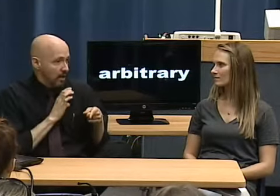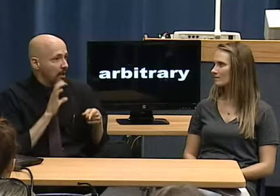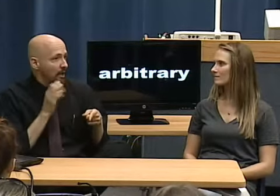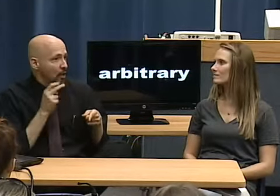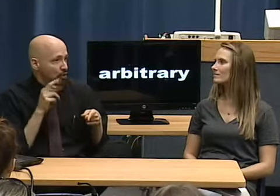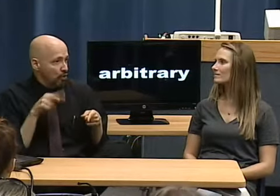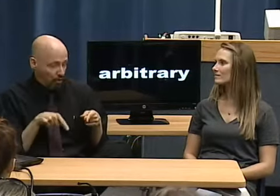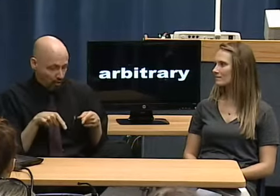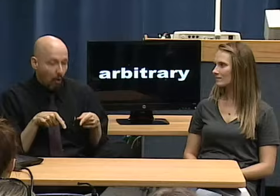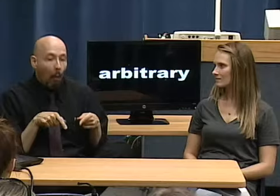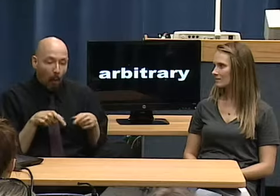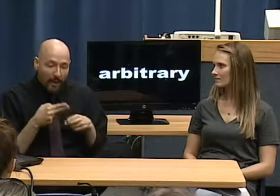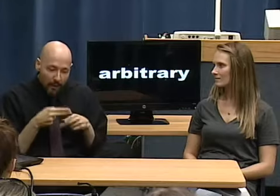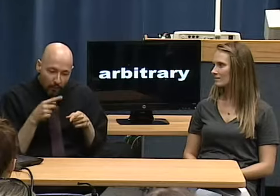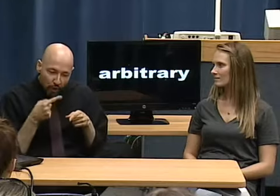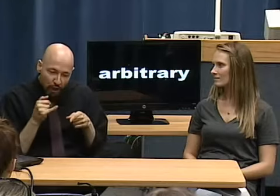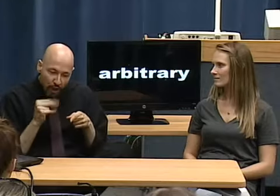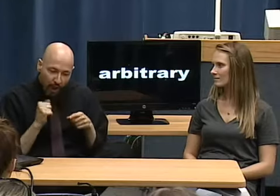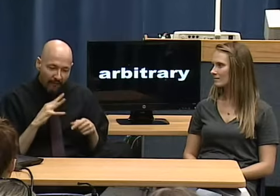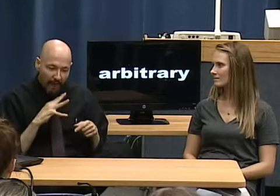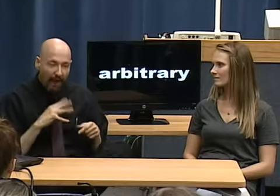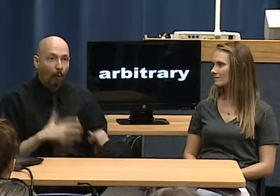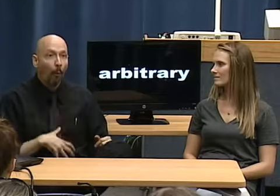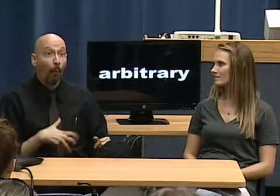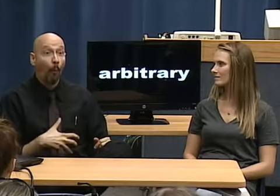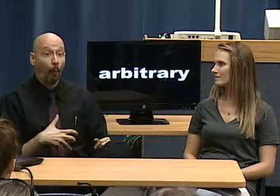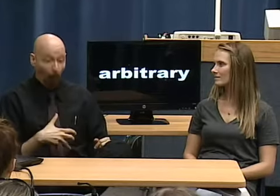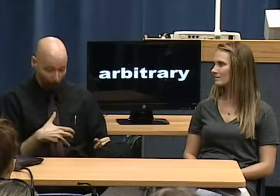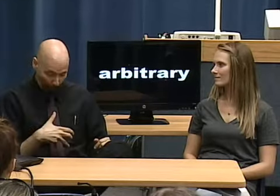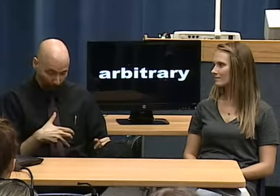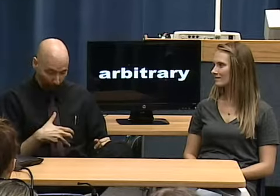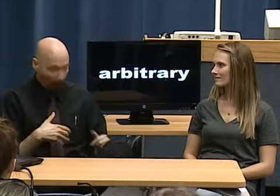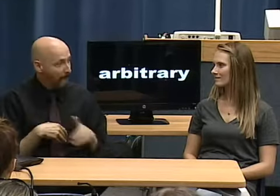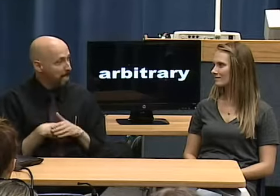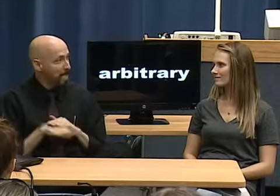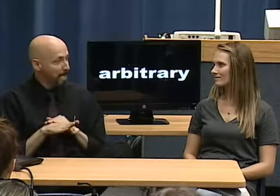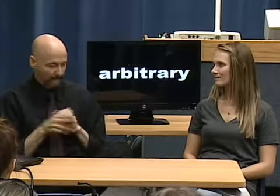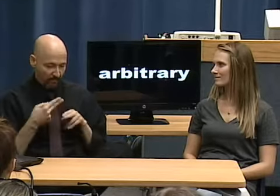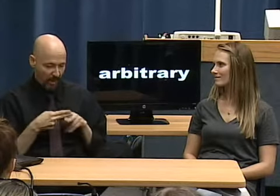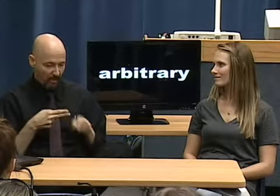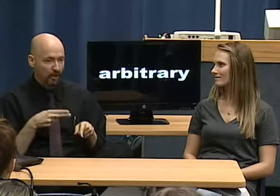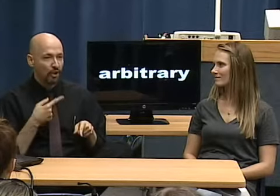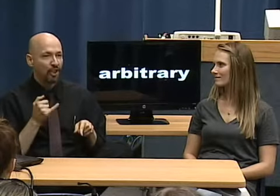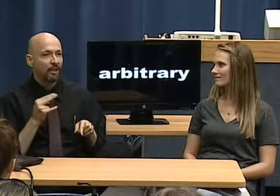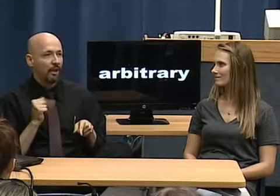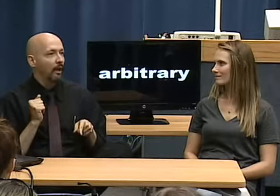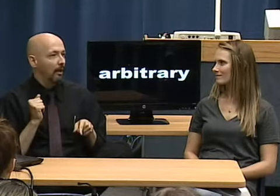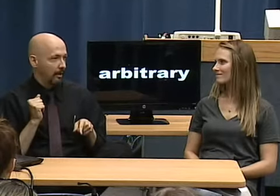C-H-A-R-A-C-T-E-R Her name is Jenna. Cool." Then she becomes pregnant, she gives birth, and names the baby Jenna.